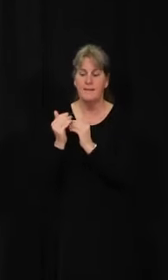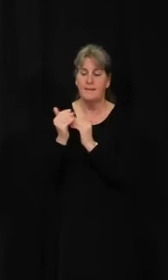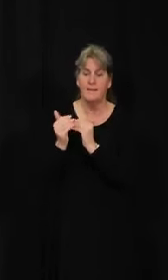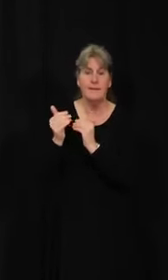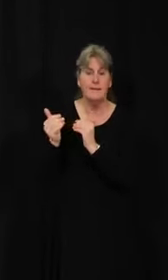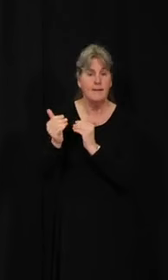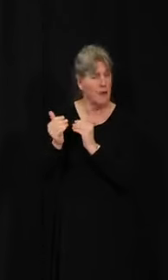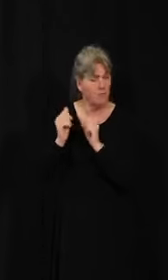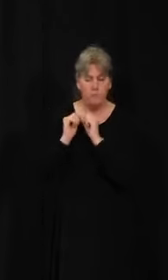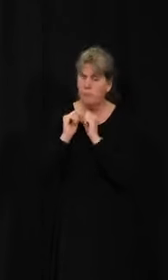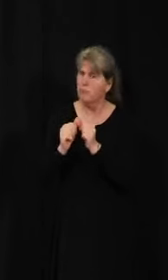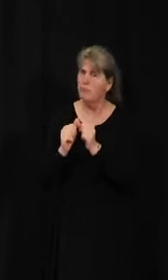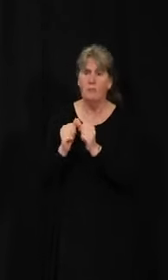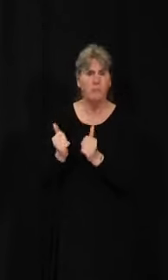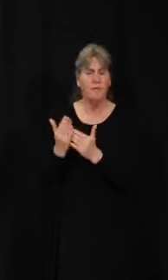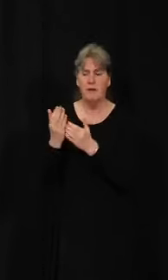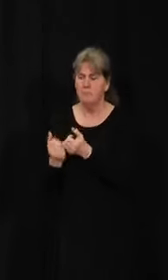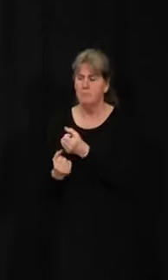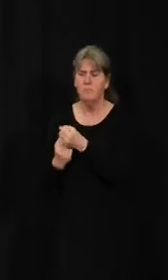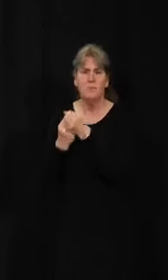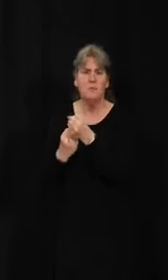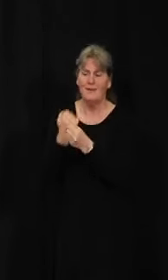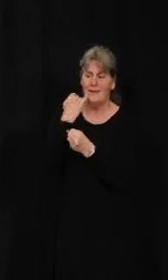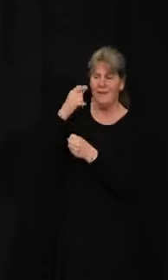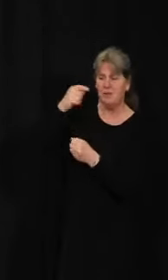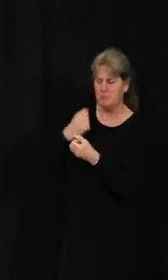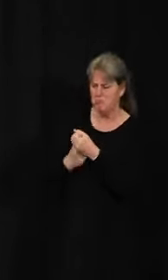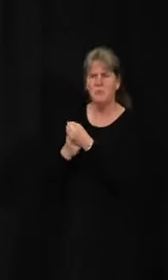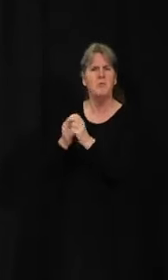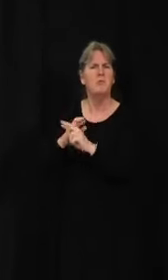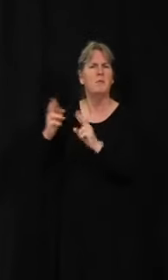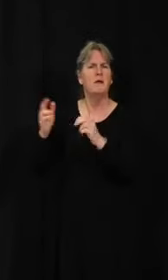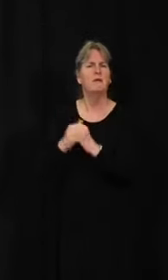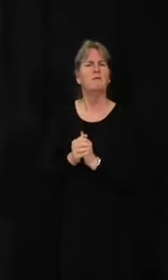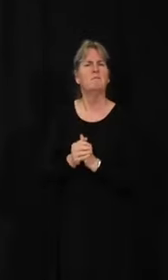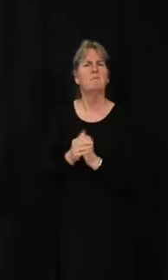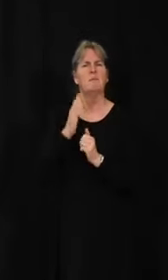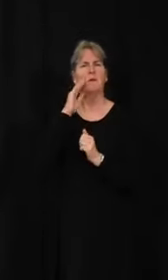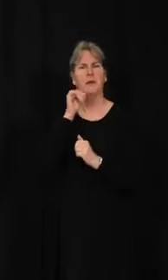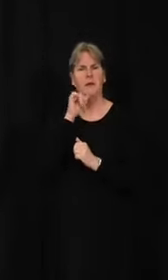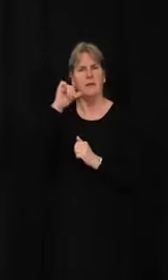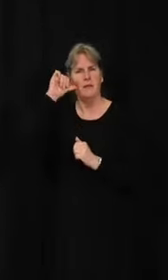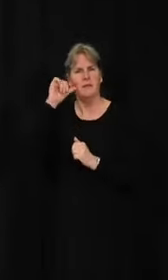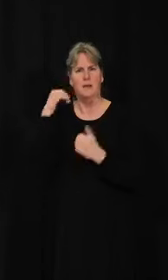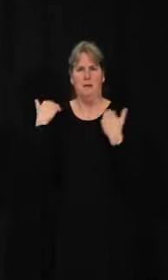forward, and continue to provide support where it is needed. Yesterday, the Minister